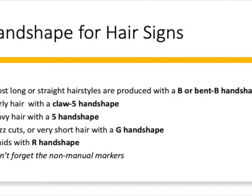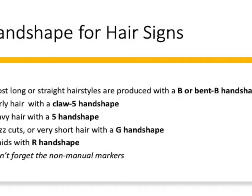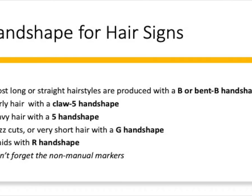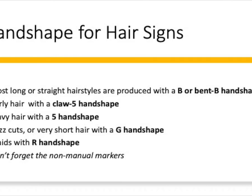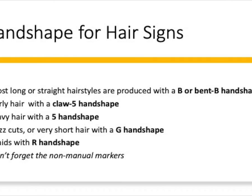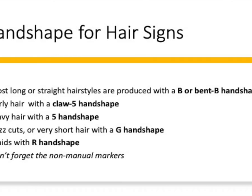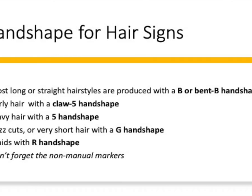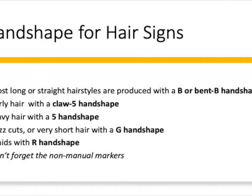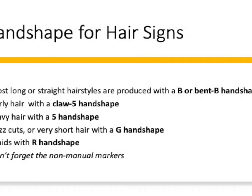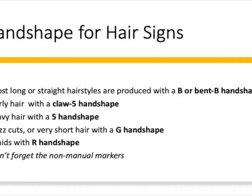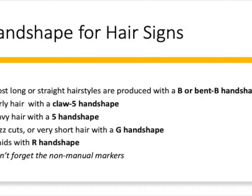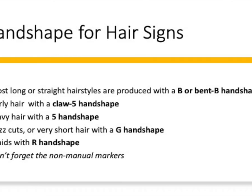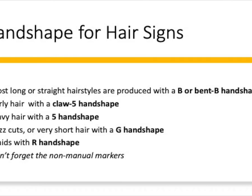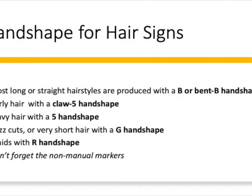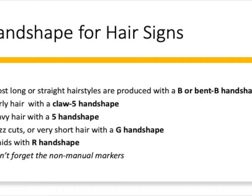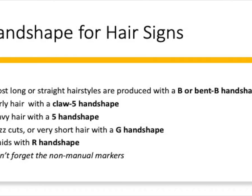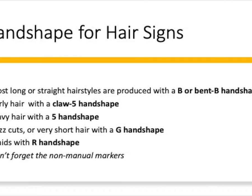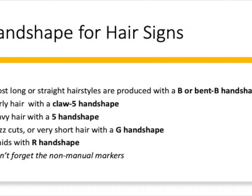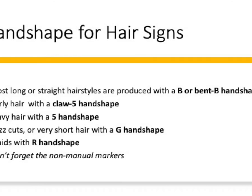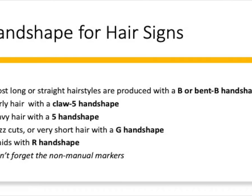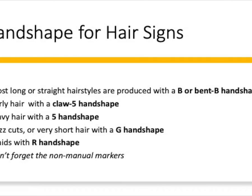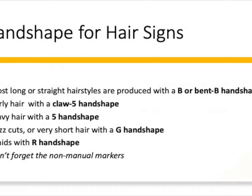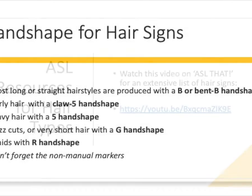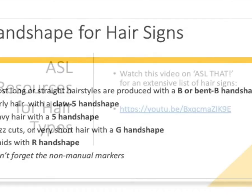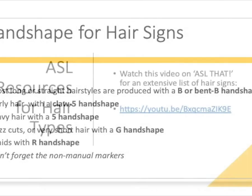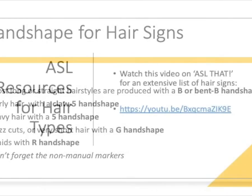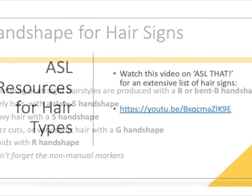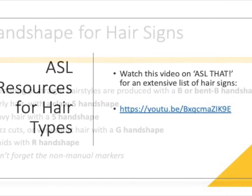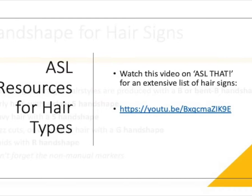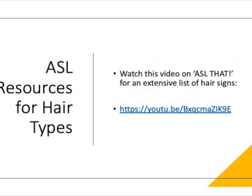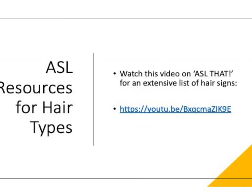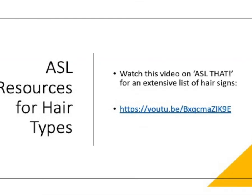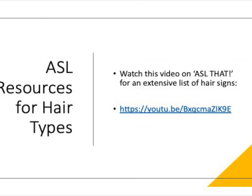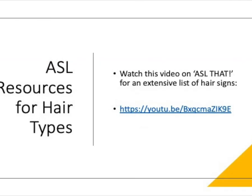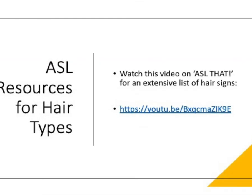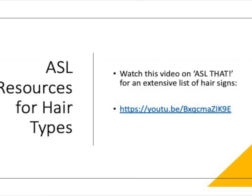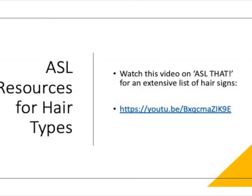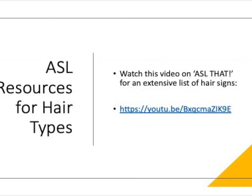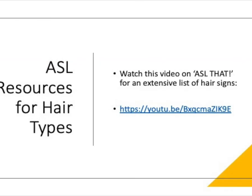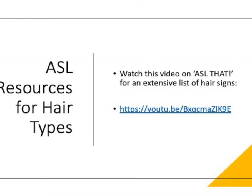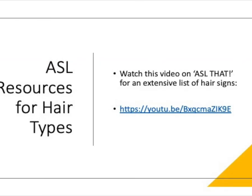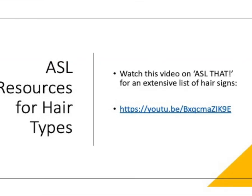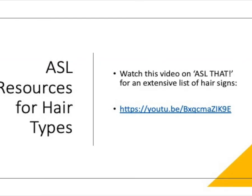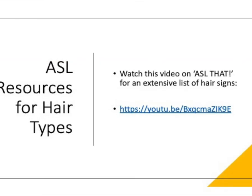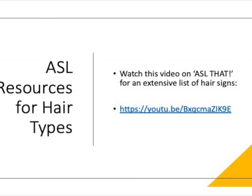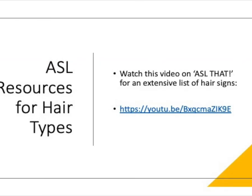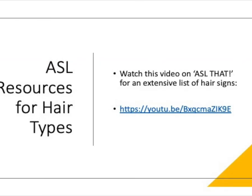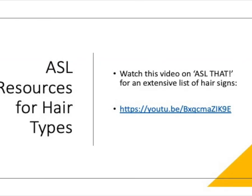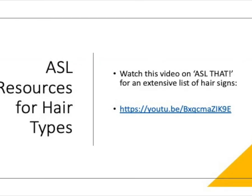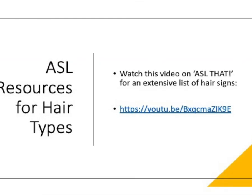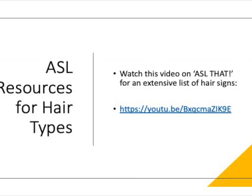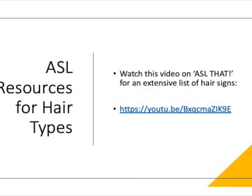don't forget your non-manual markers. Please watch this entire video on